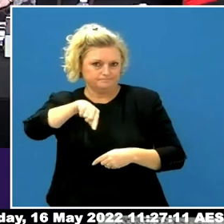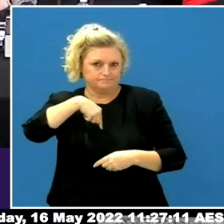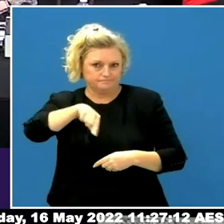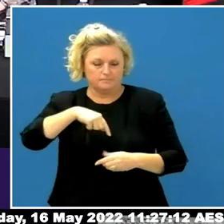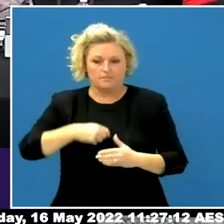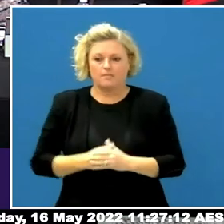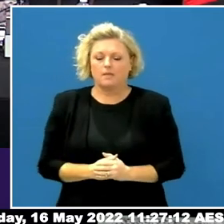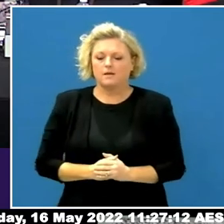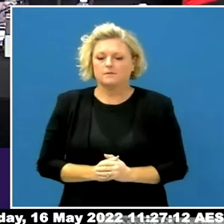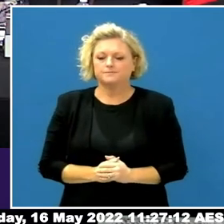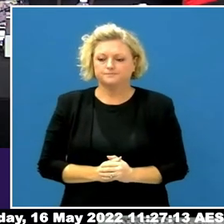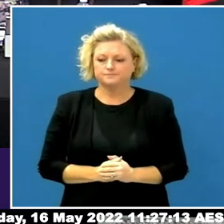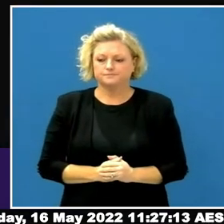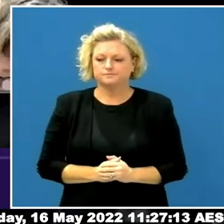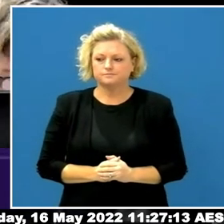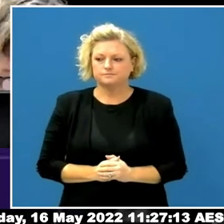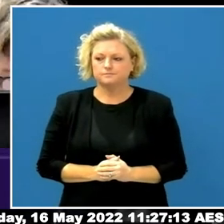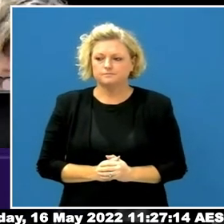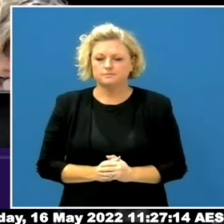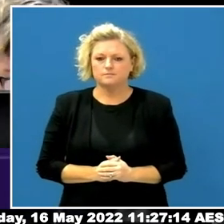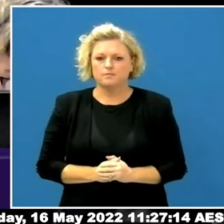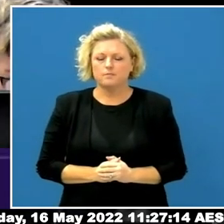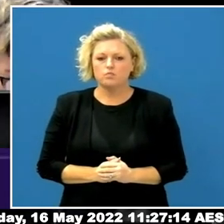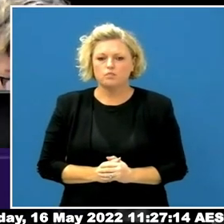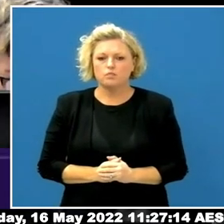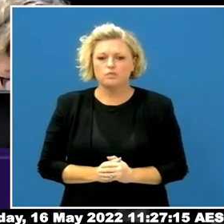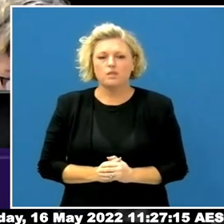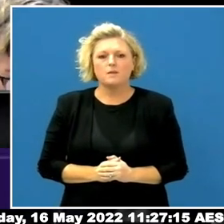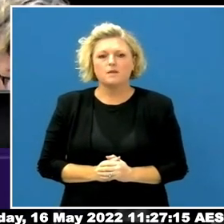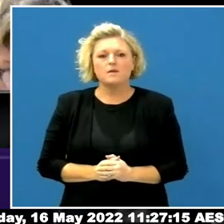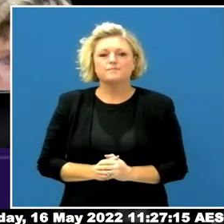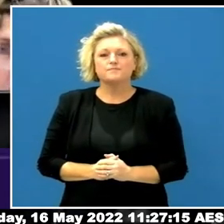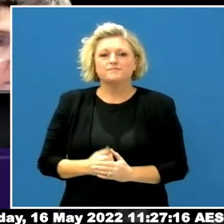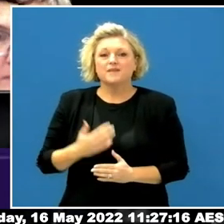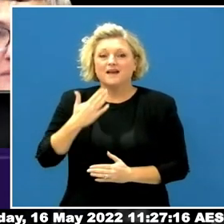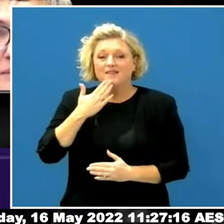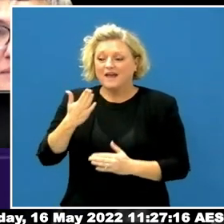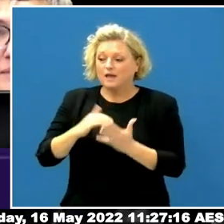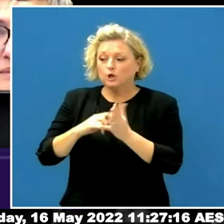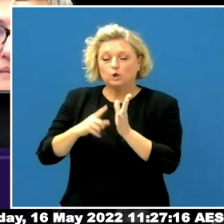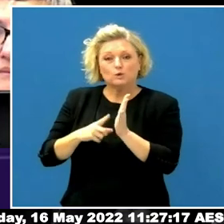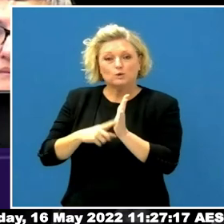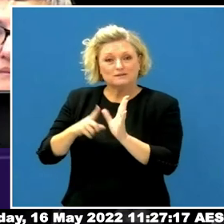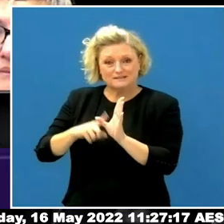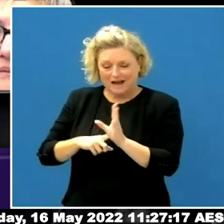Sally, I'll start by asking some questions about Jason so that the Royal Commission gets to understand him better.